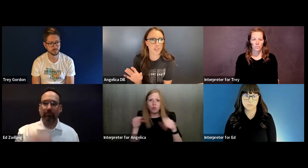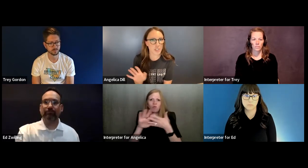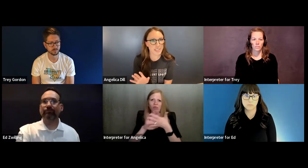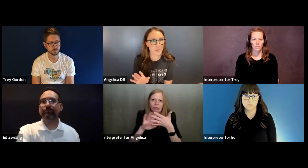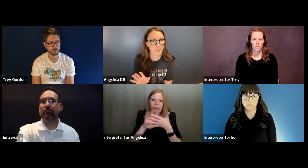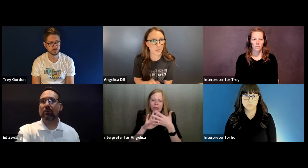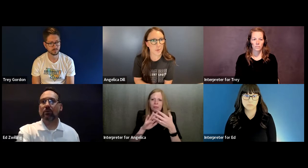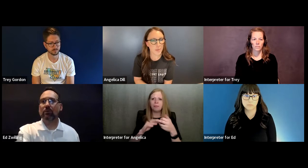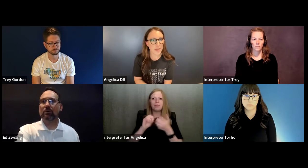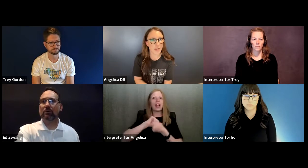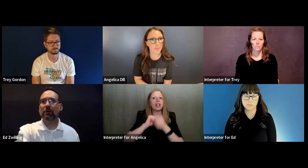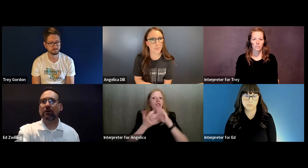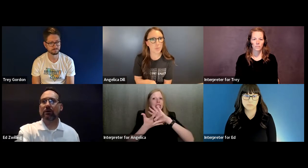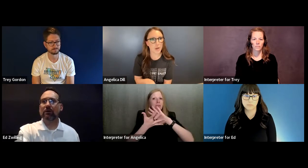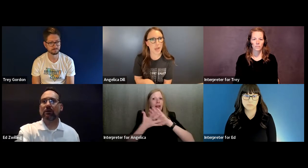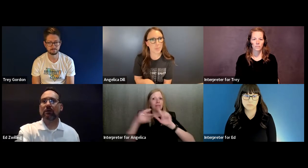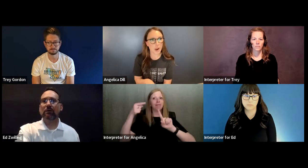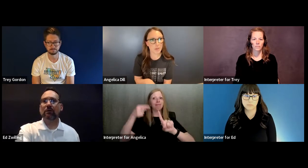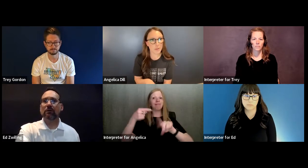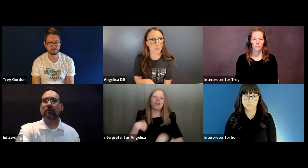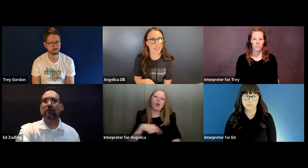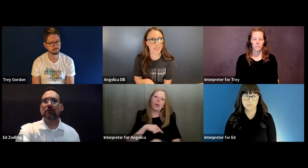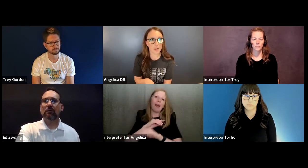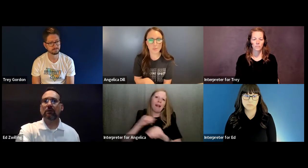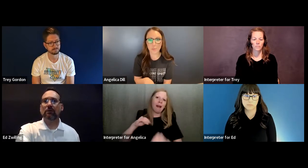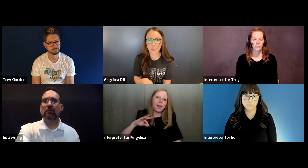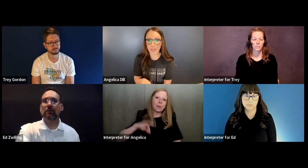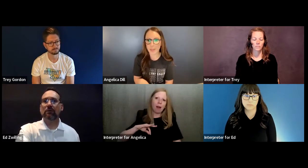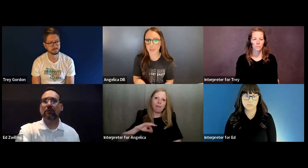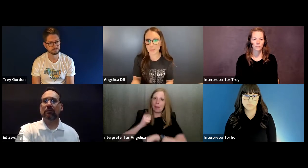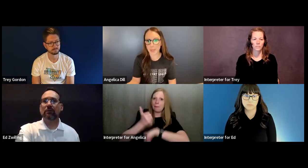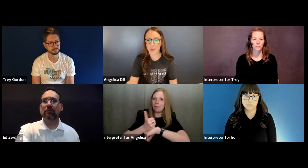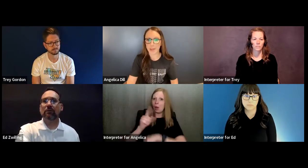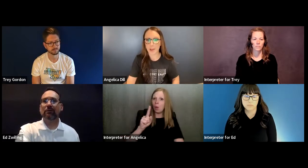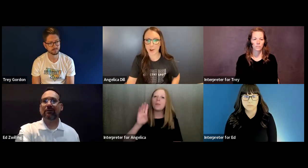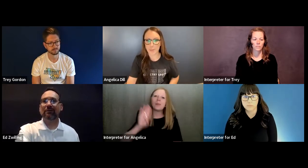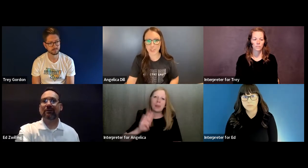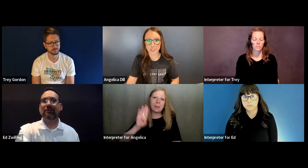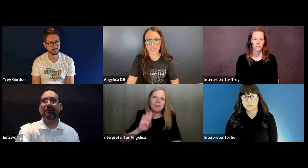Adjacent Space for a moment we're a non-profit based out of birmingham alabama our mission is